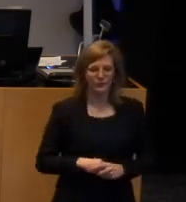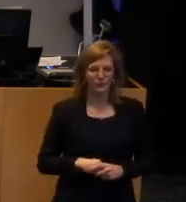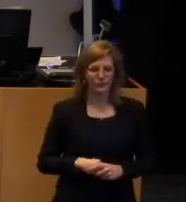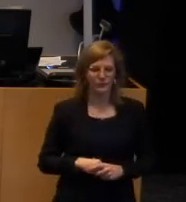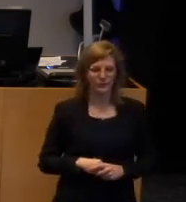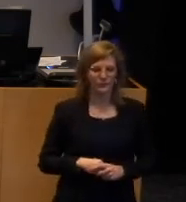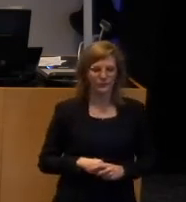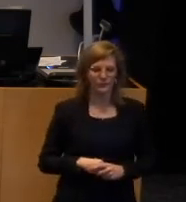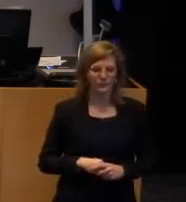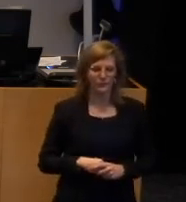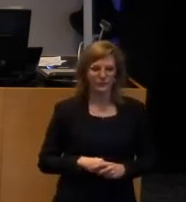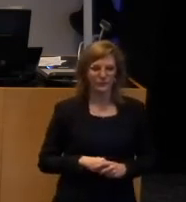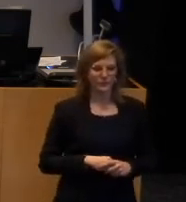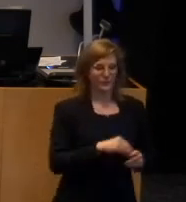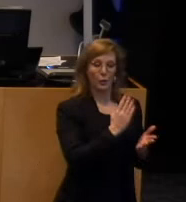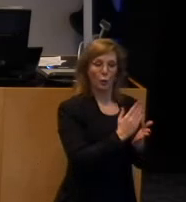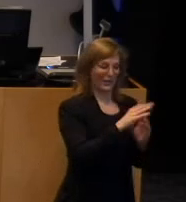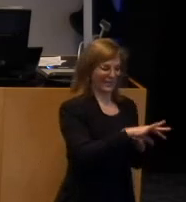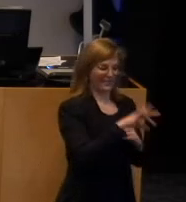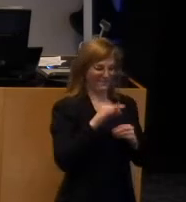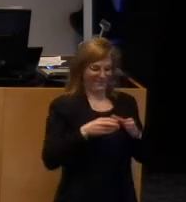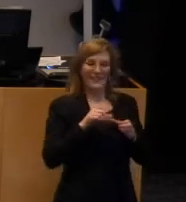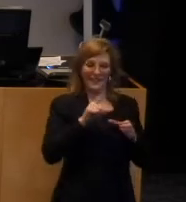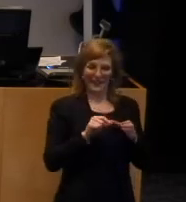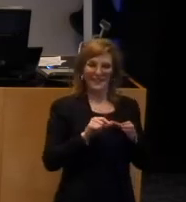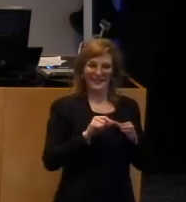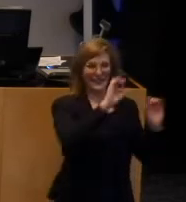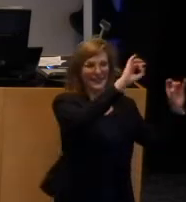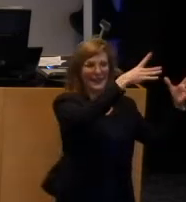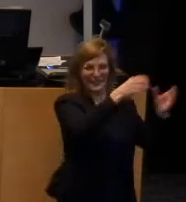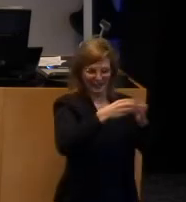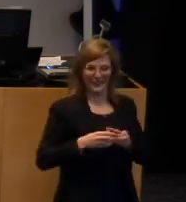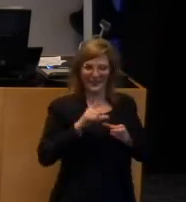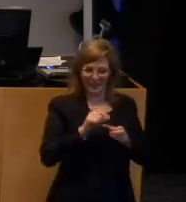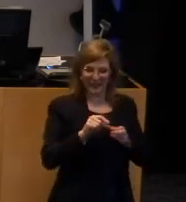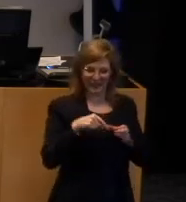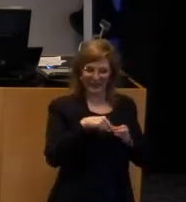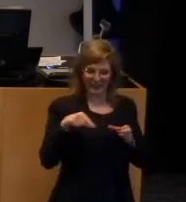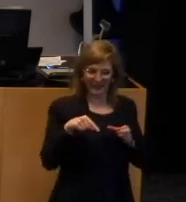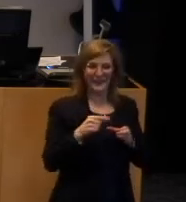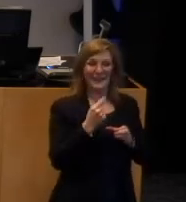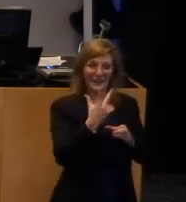Now with regard to these 10 identified strategies, it is of interest to note that three are sign language specific,